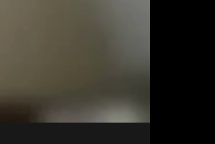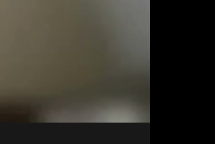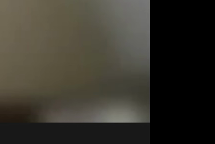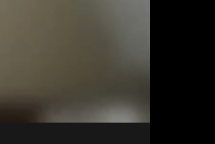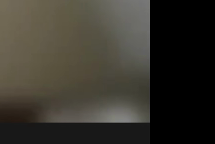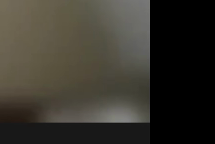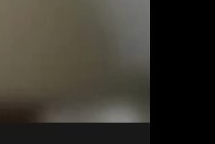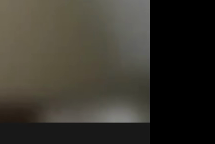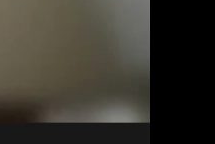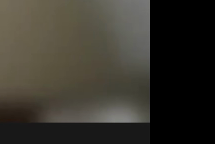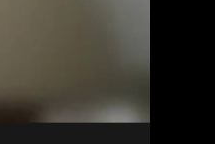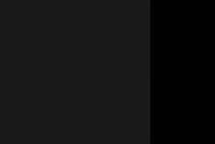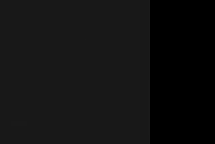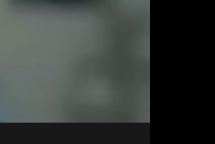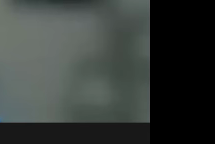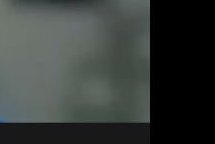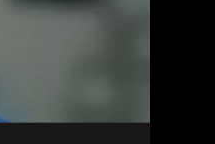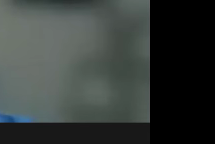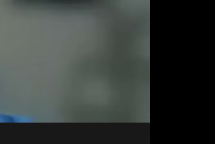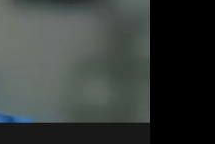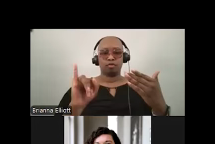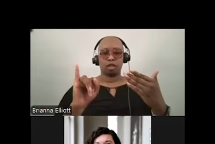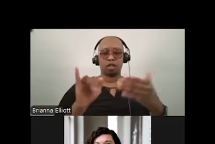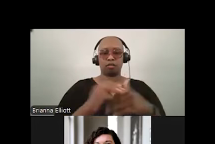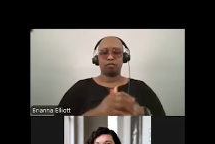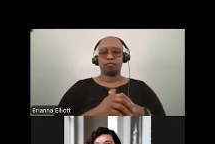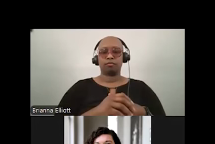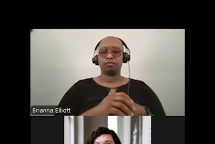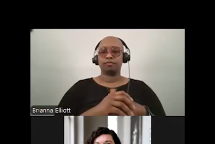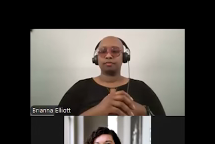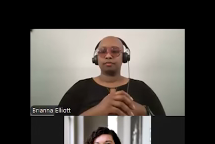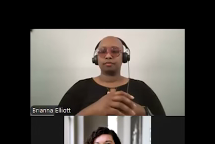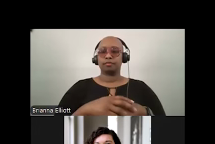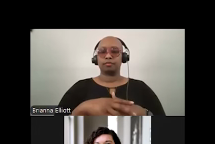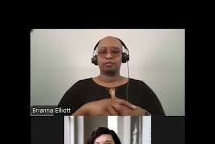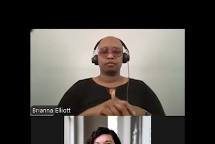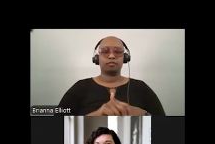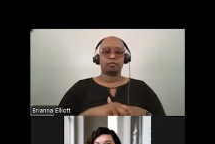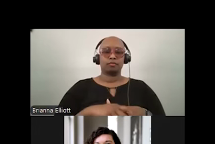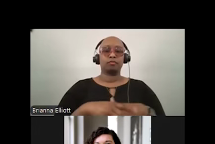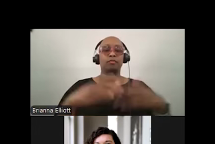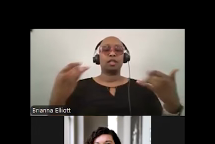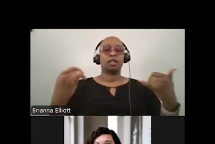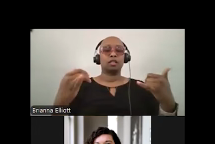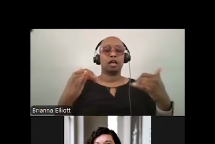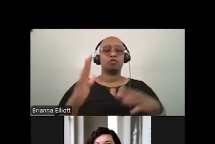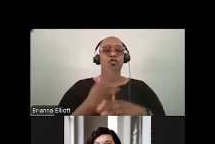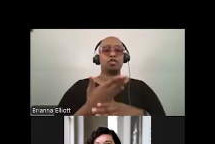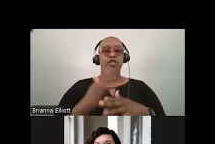Thank you so much, Bri. Let me get in here and share my screen. Okay,